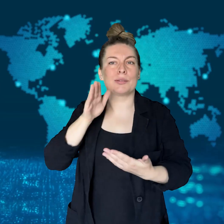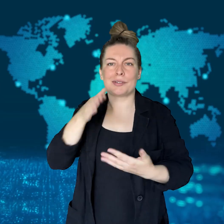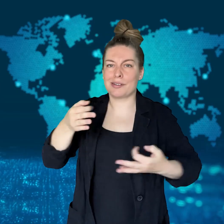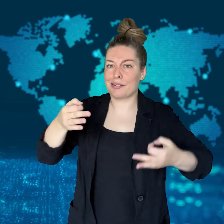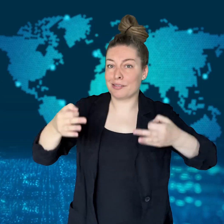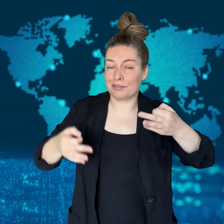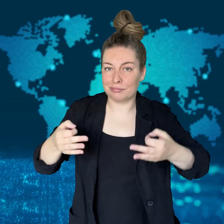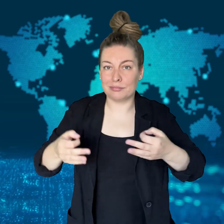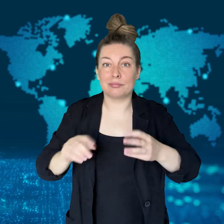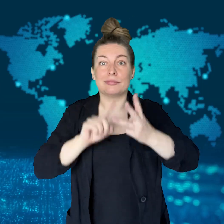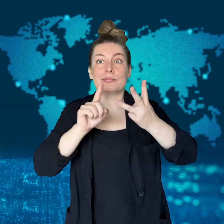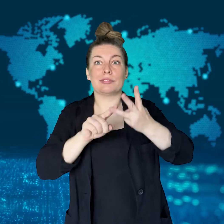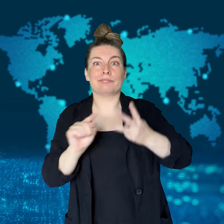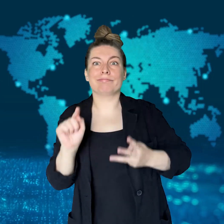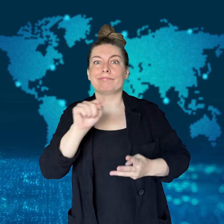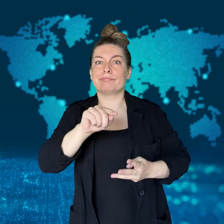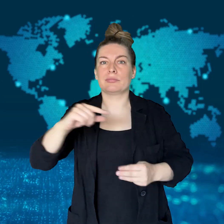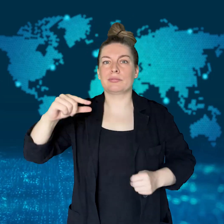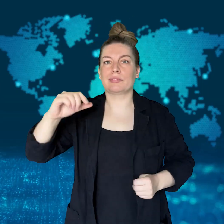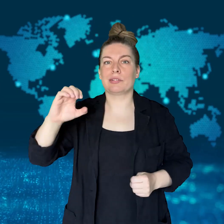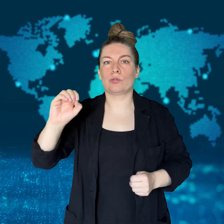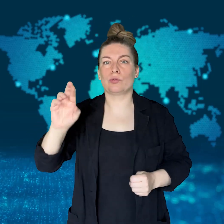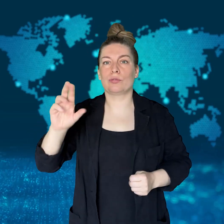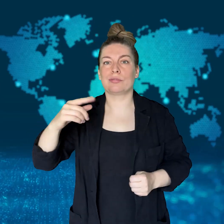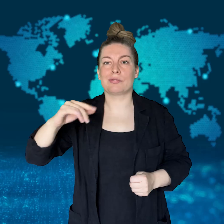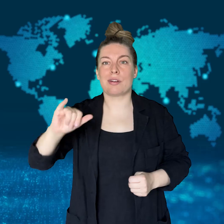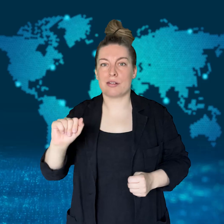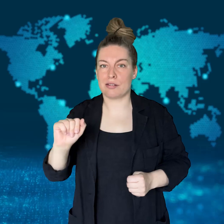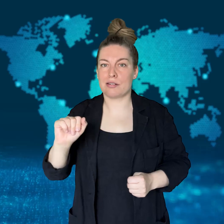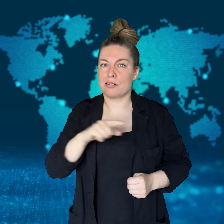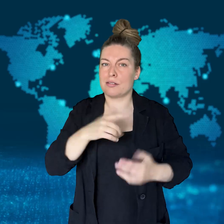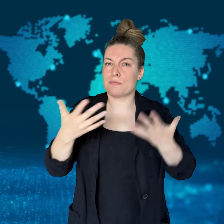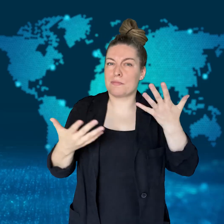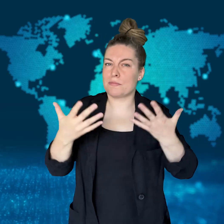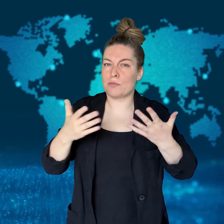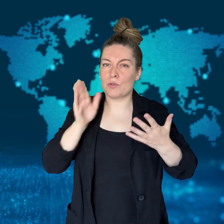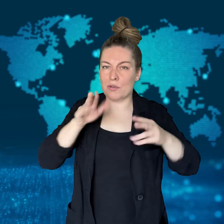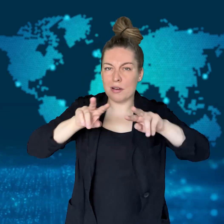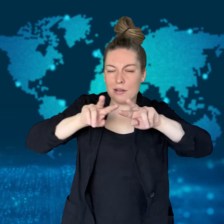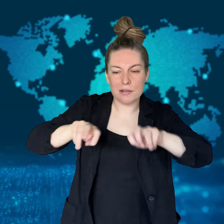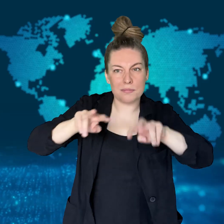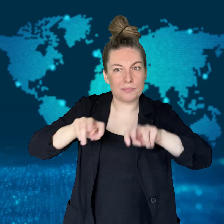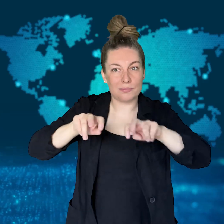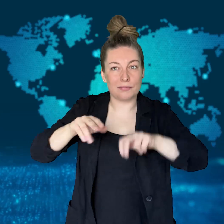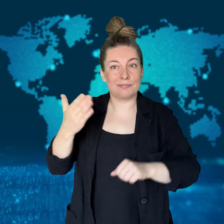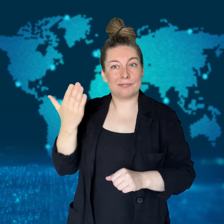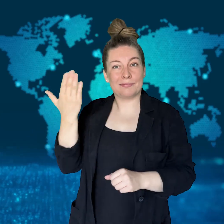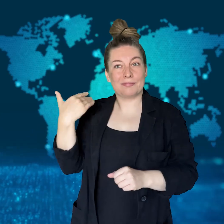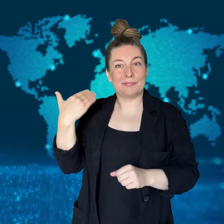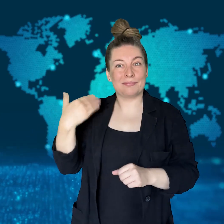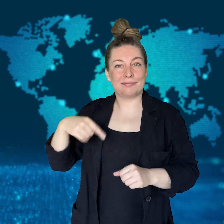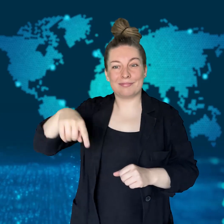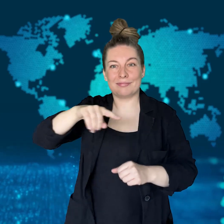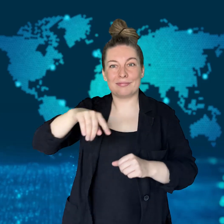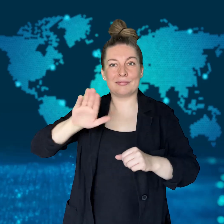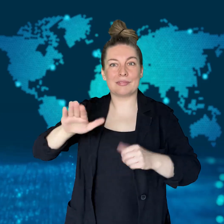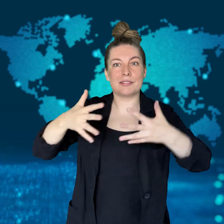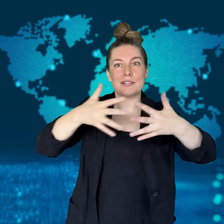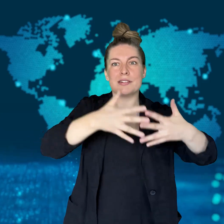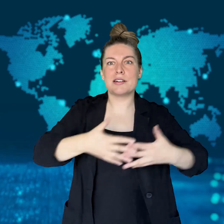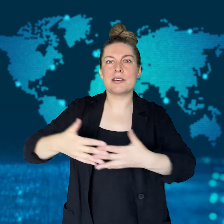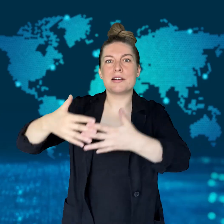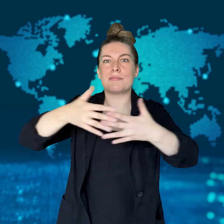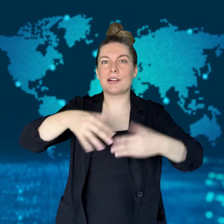classified documents, and a third will take place